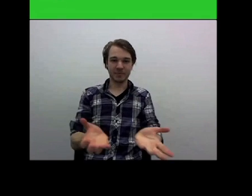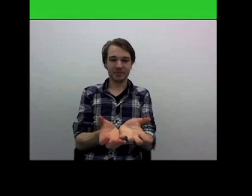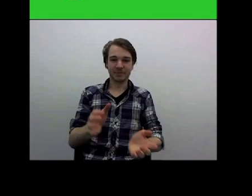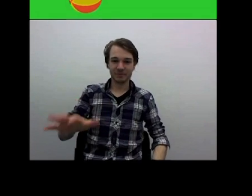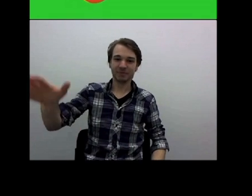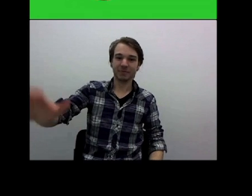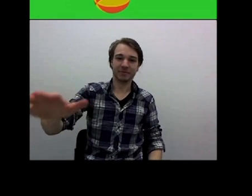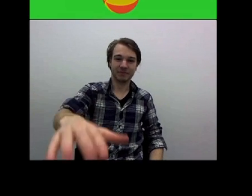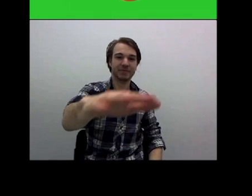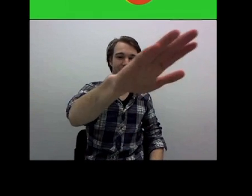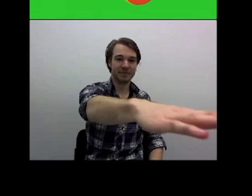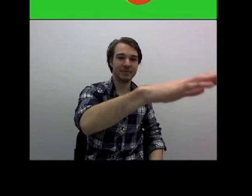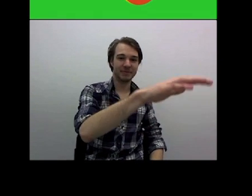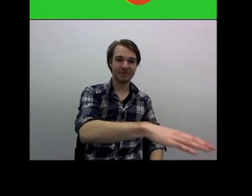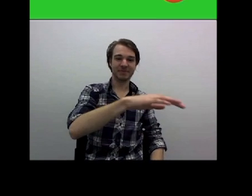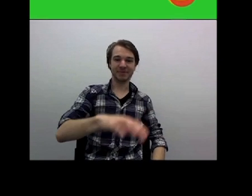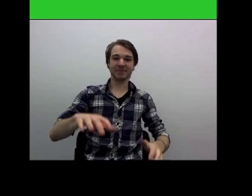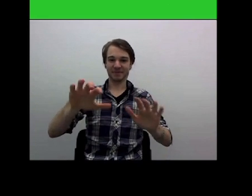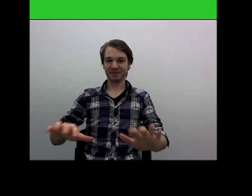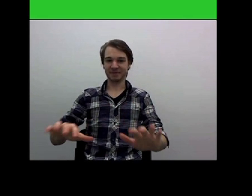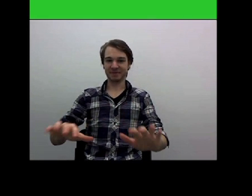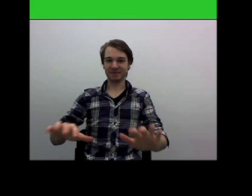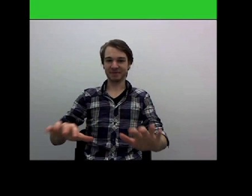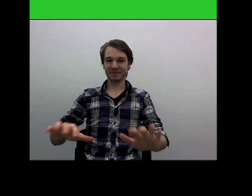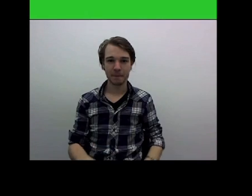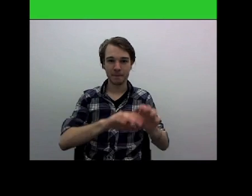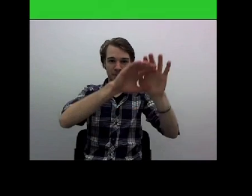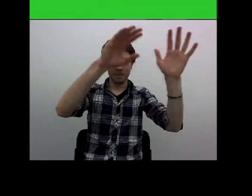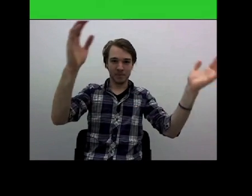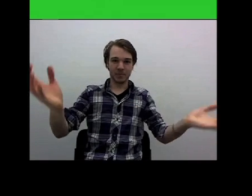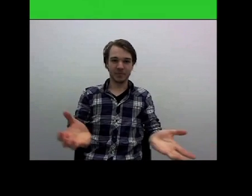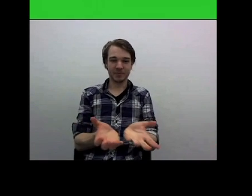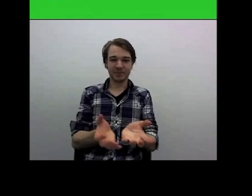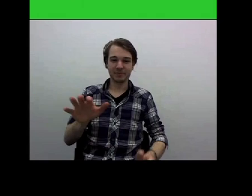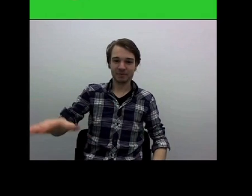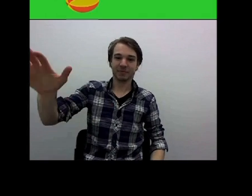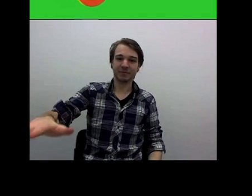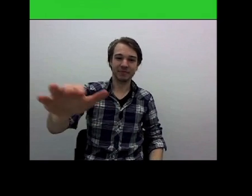Participants are trained on 12 out of the 16 videos, but asked to produce gestures